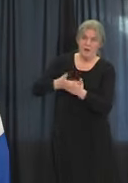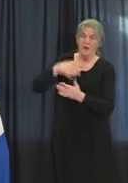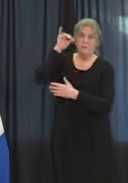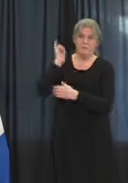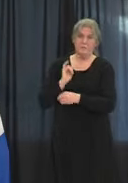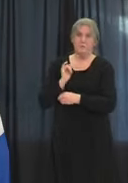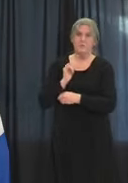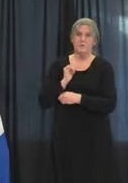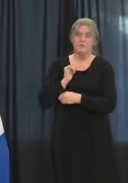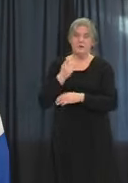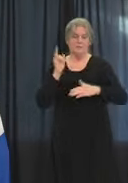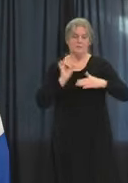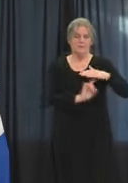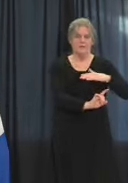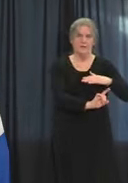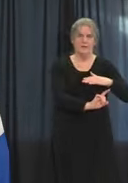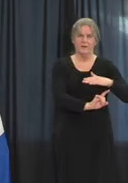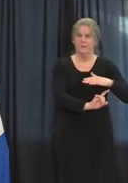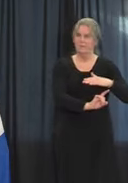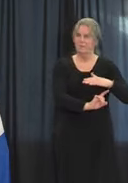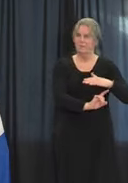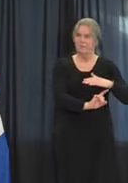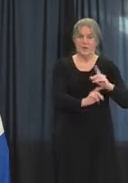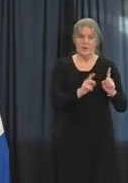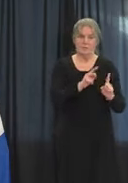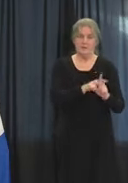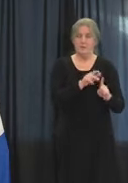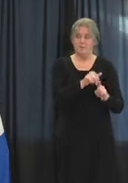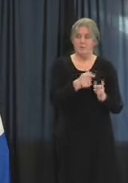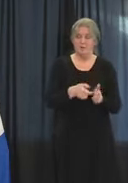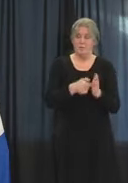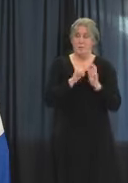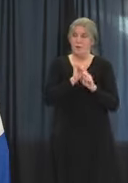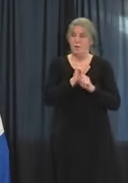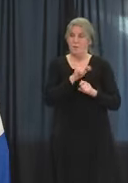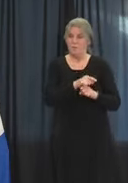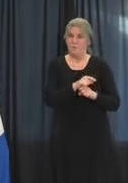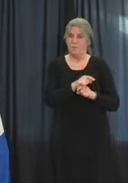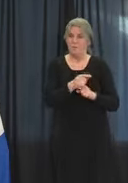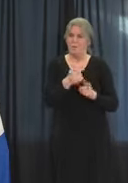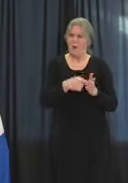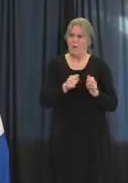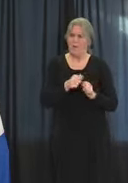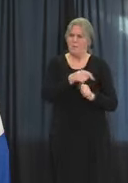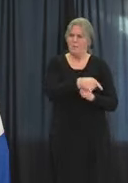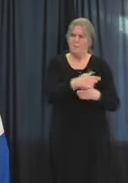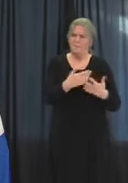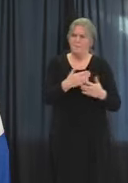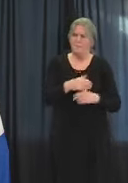Reporter: Required to self isolate and not go to work, for workers in the healthcare